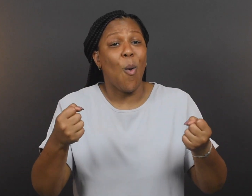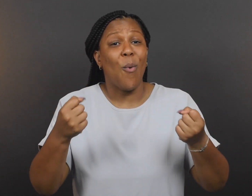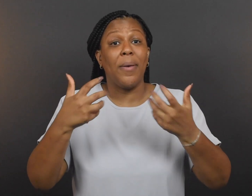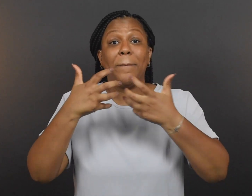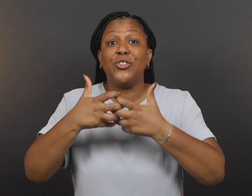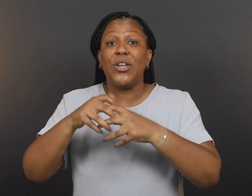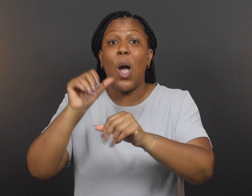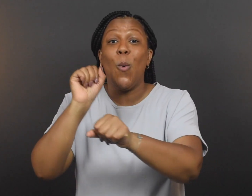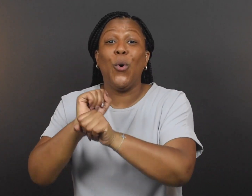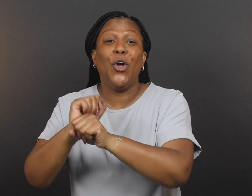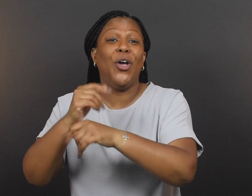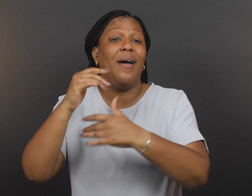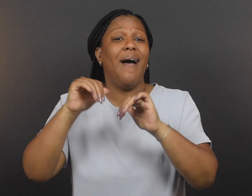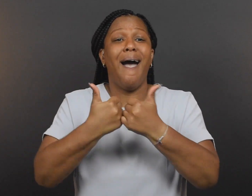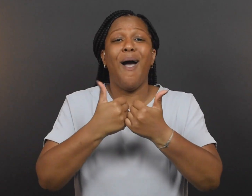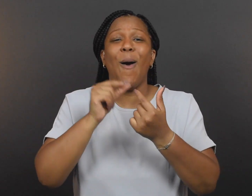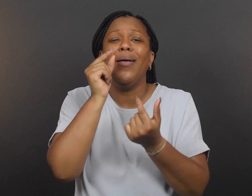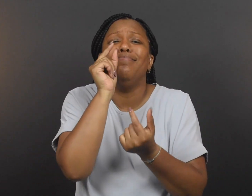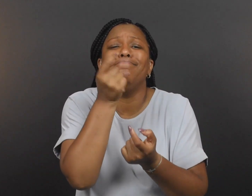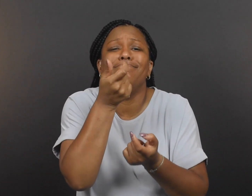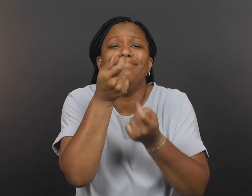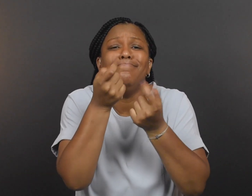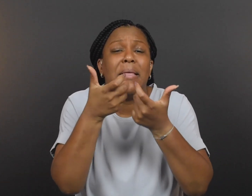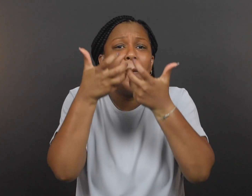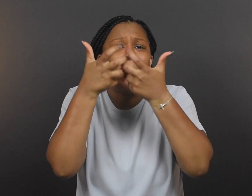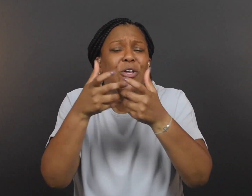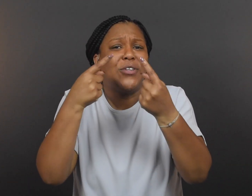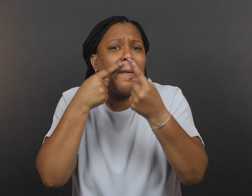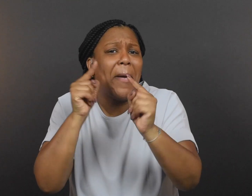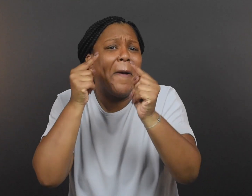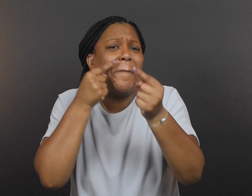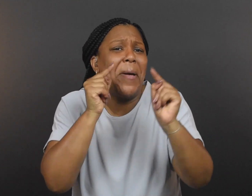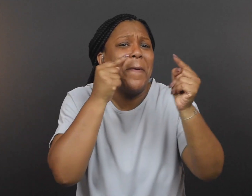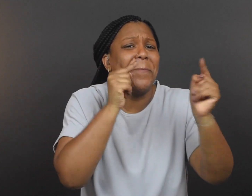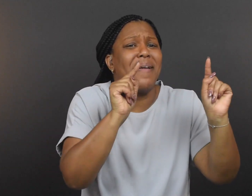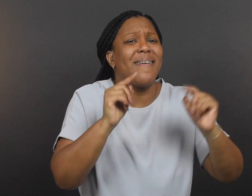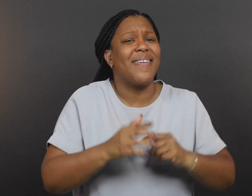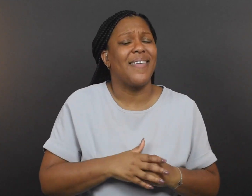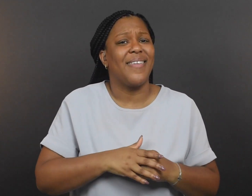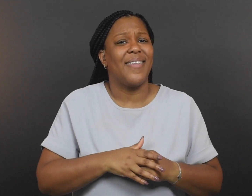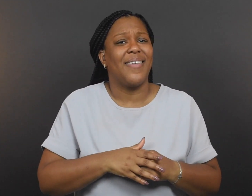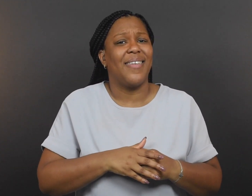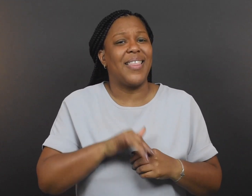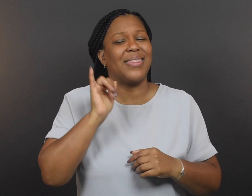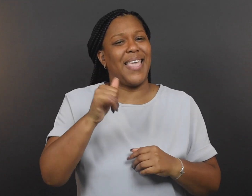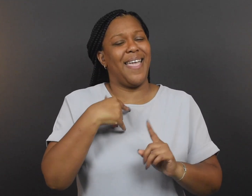machinery works and how every little piece of the machinery is critical,” she says.